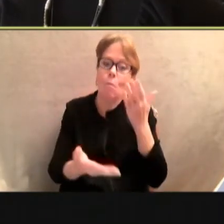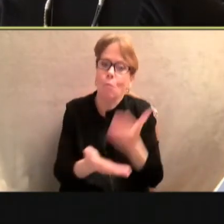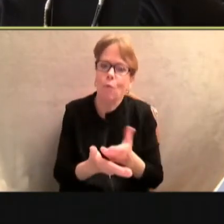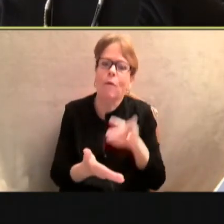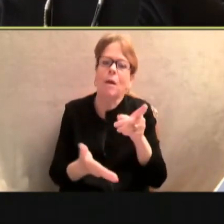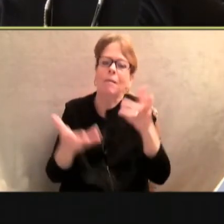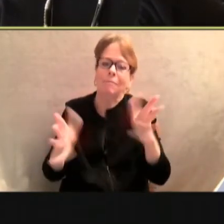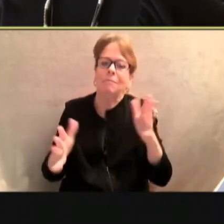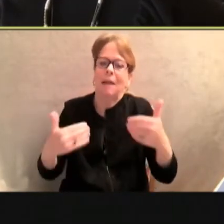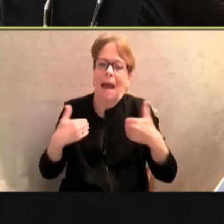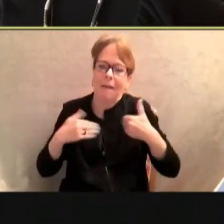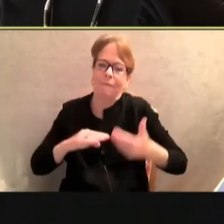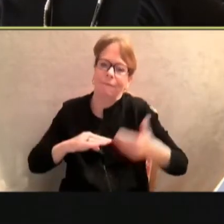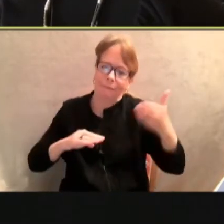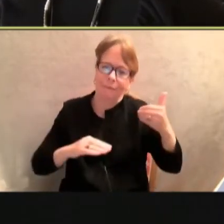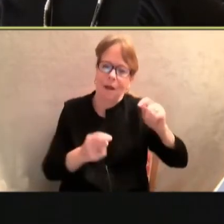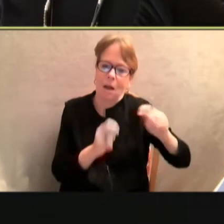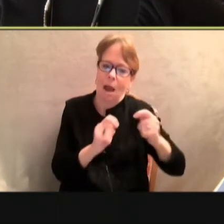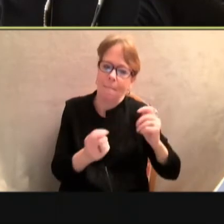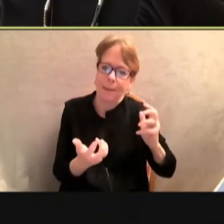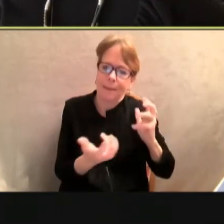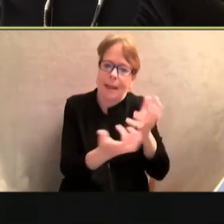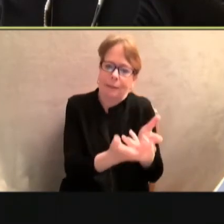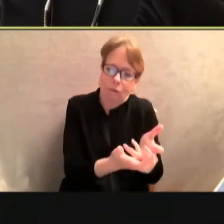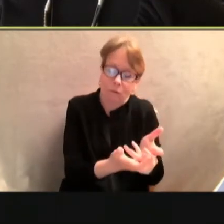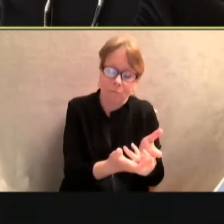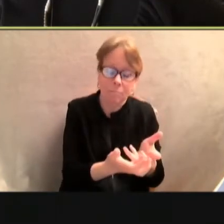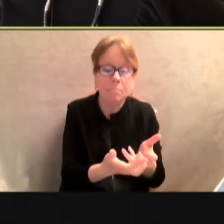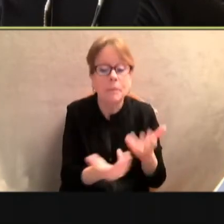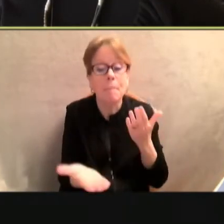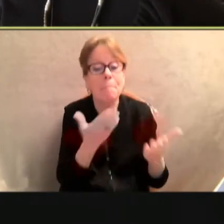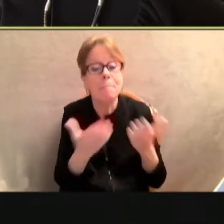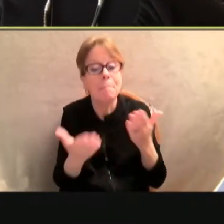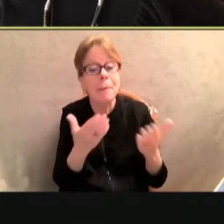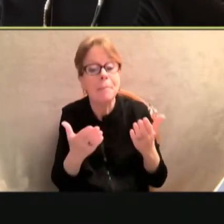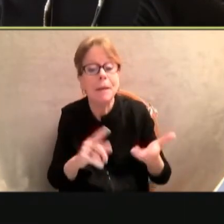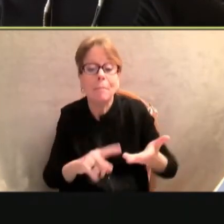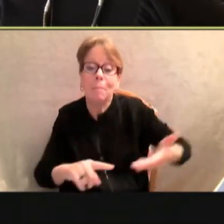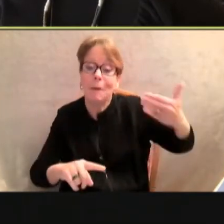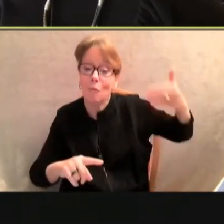if you were evaluated earlier on and you have a paper trail that's wonderful. But many people